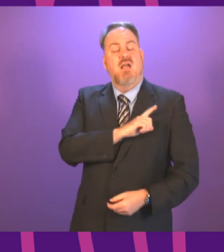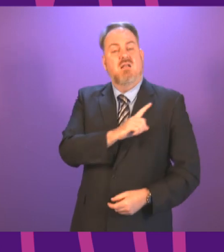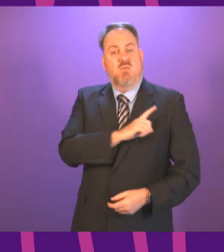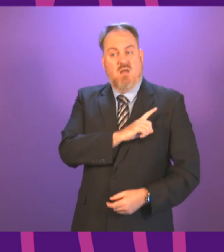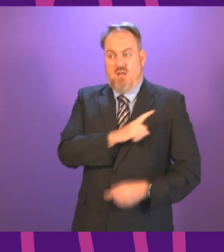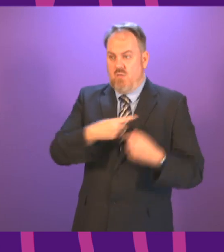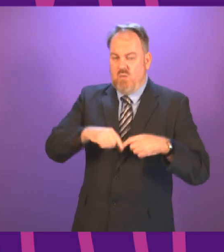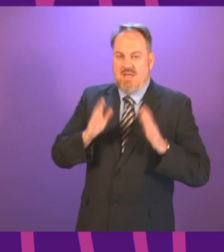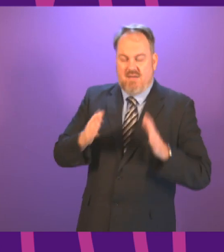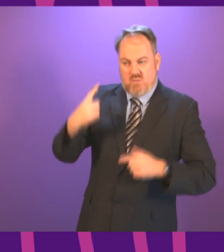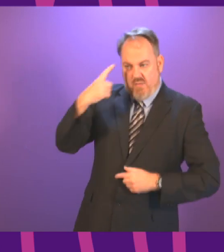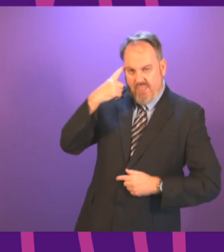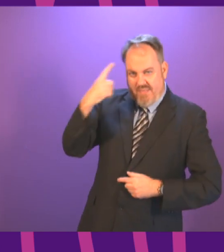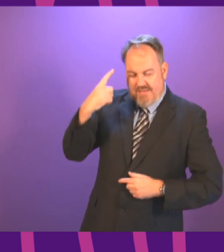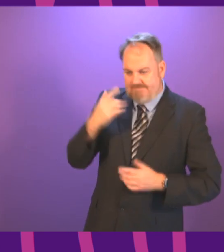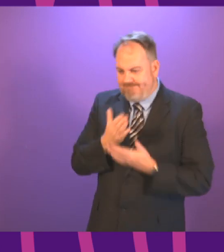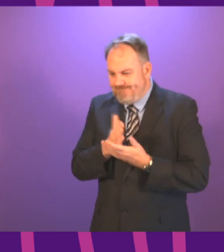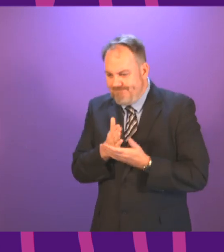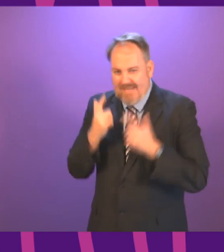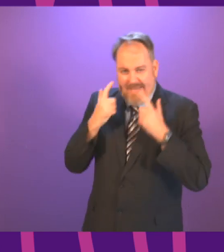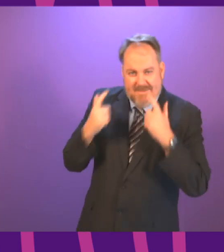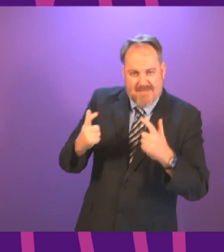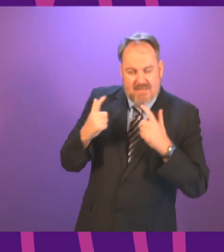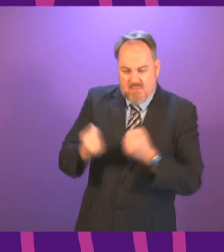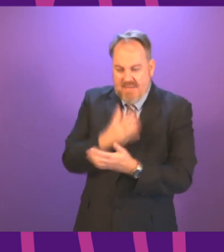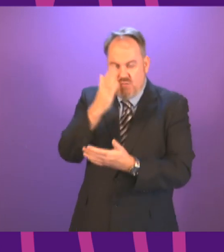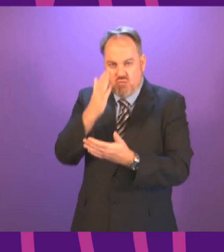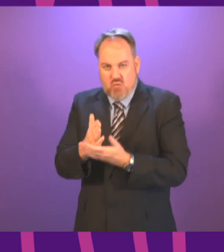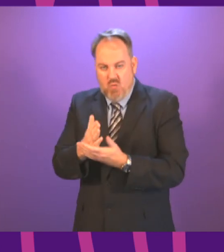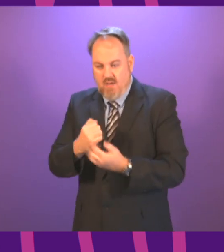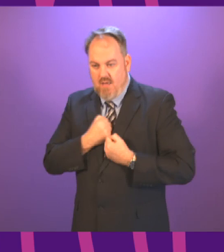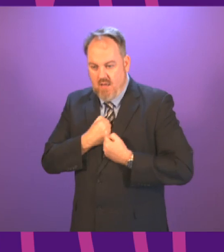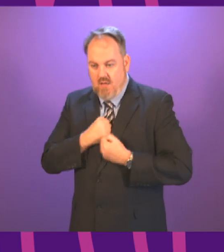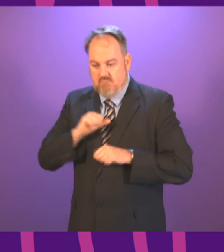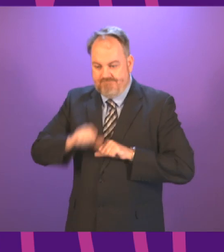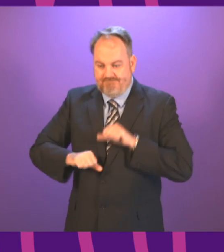will carefully consider whether we need to take further steps, either next week, when